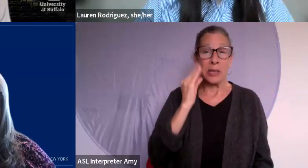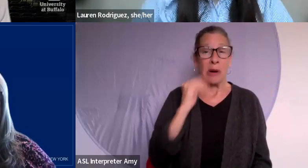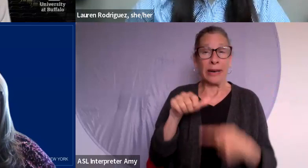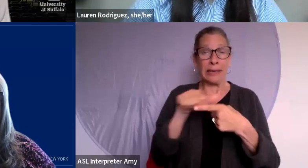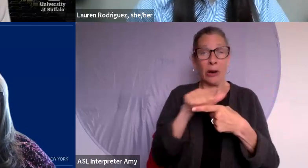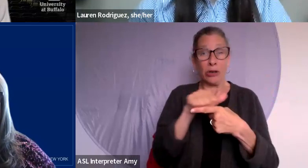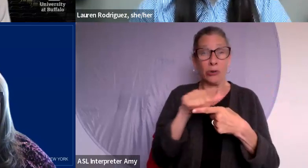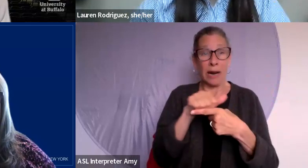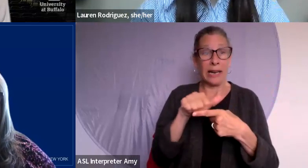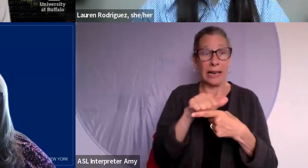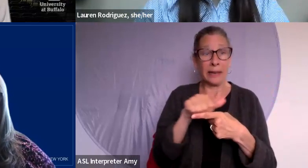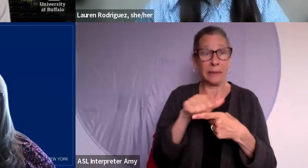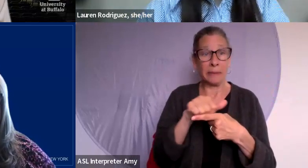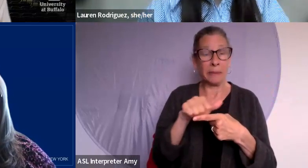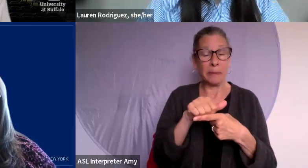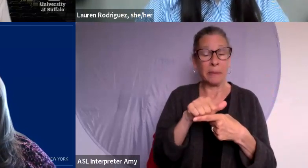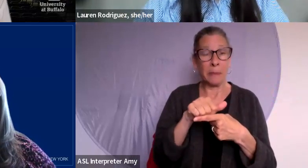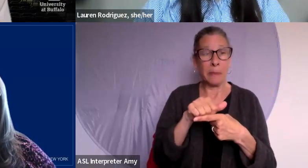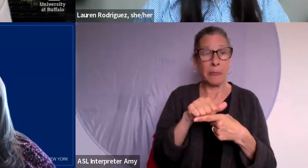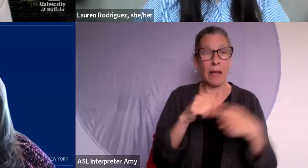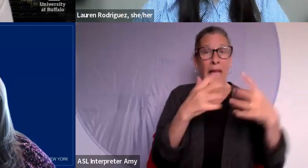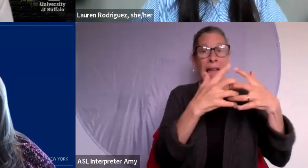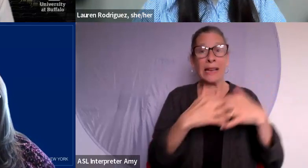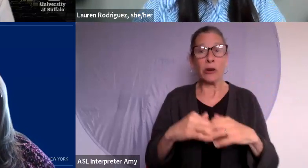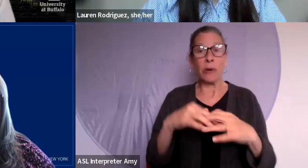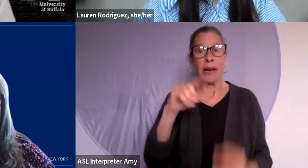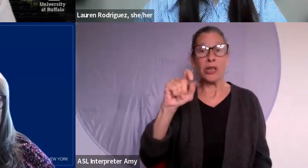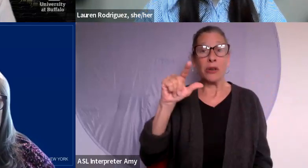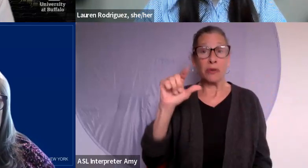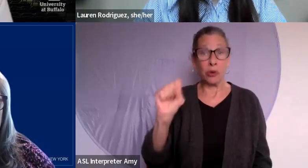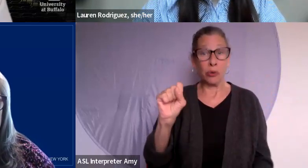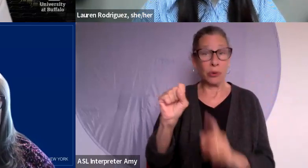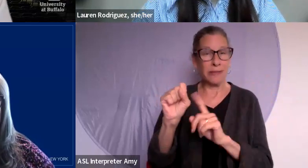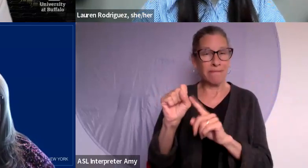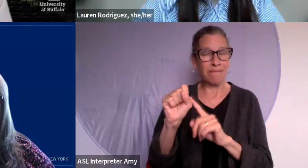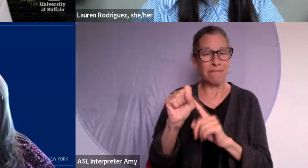In terms of integration of tools, I mentioned that, that